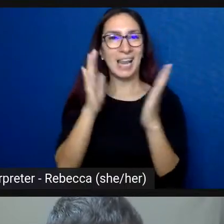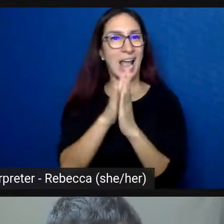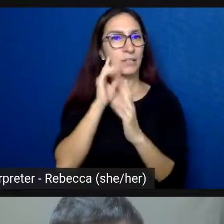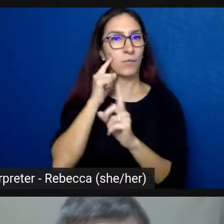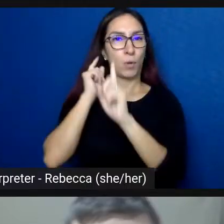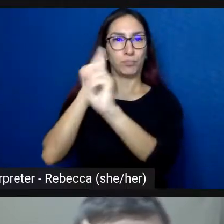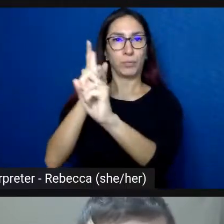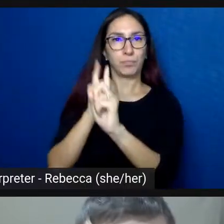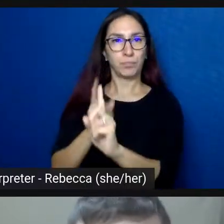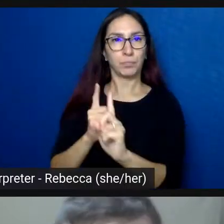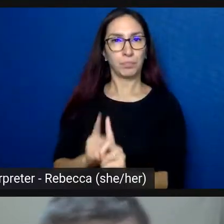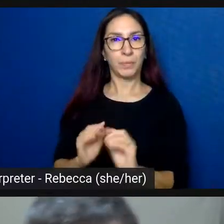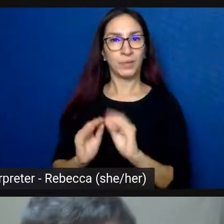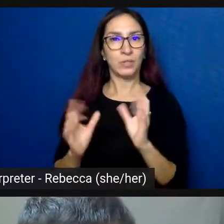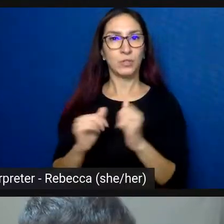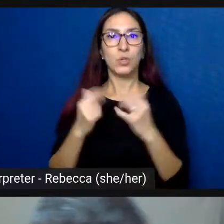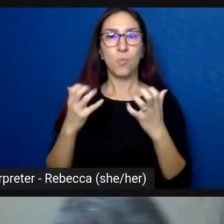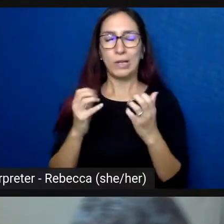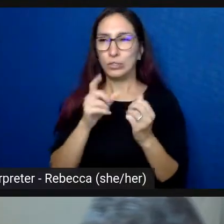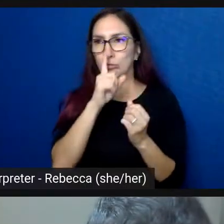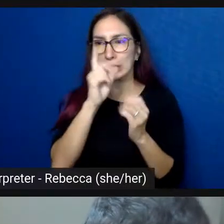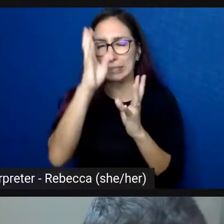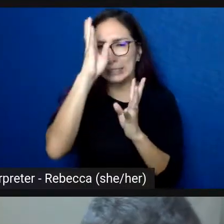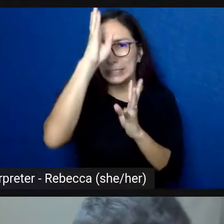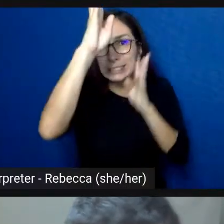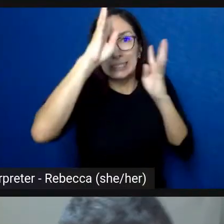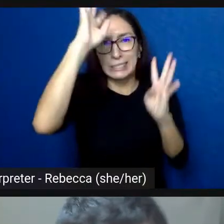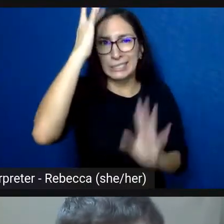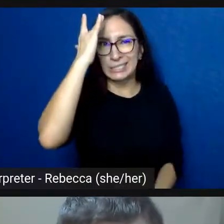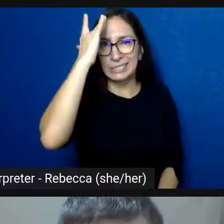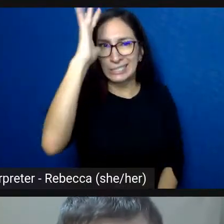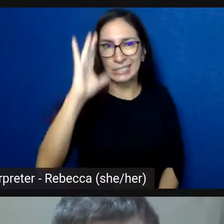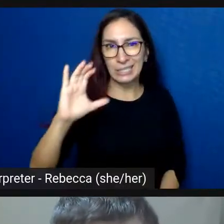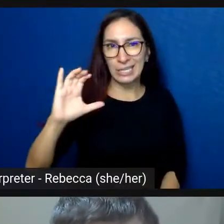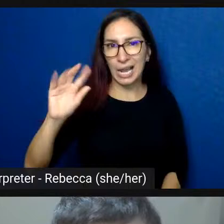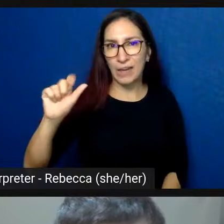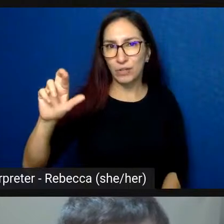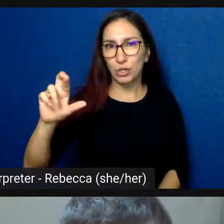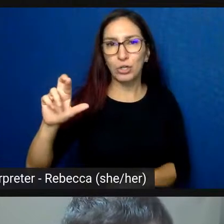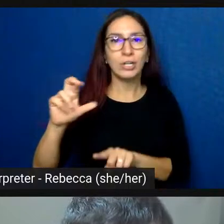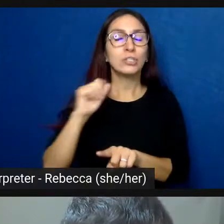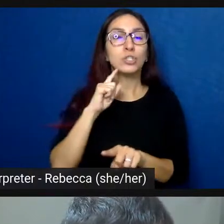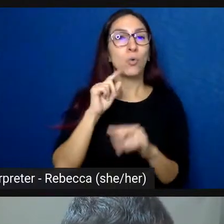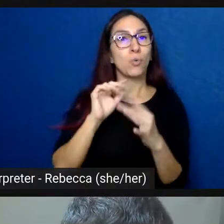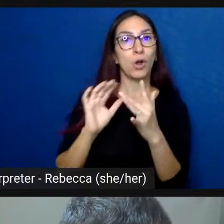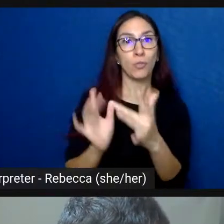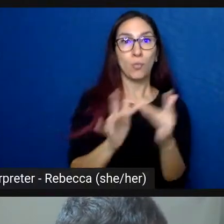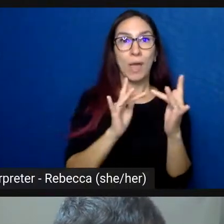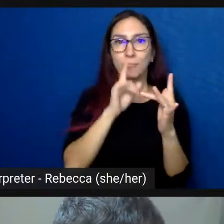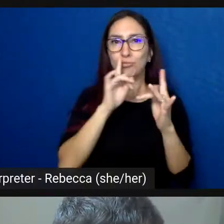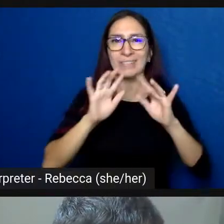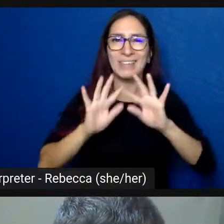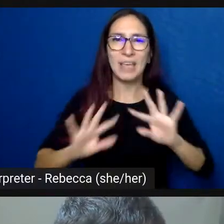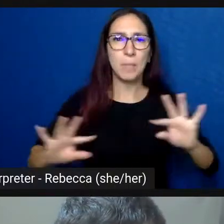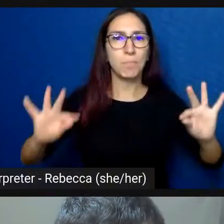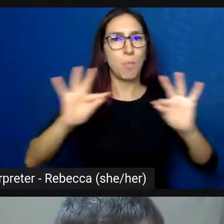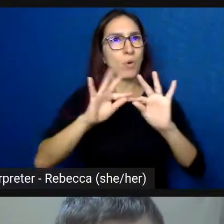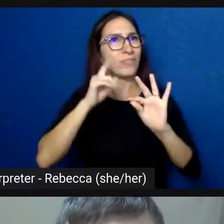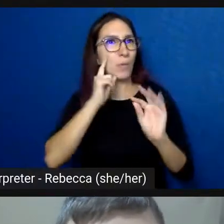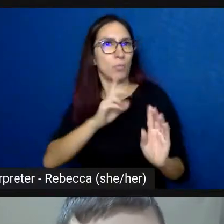to make things as quick as possible often because that is not with the marketing department asks for. So you try to be